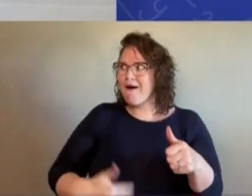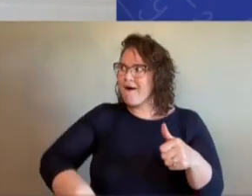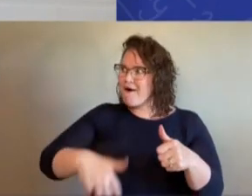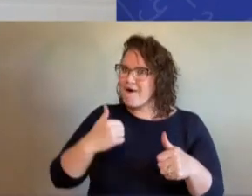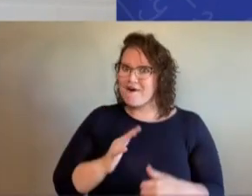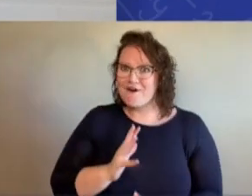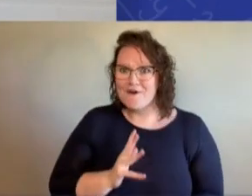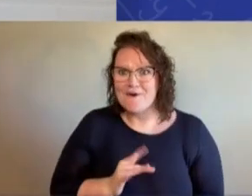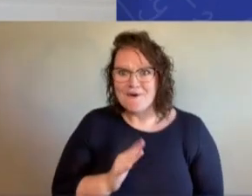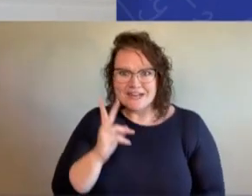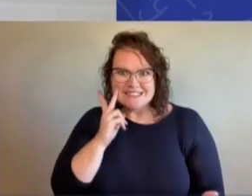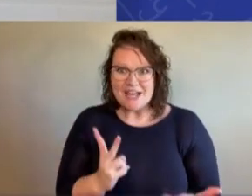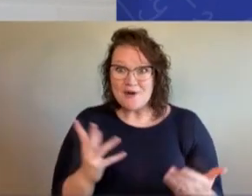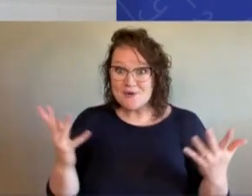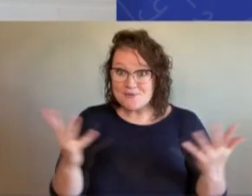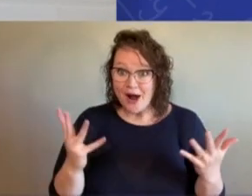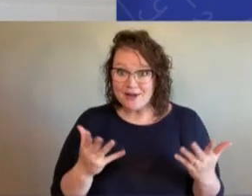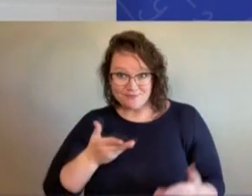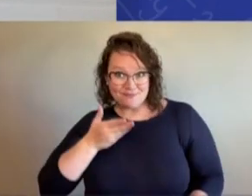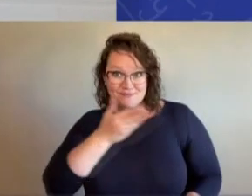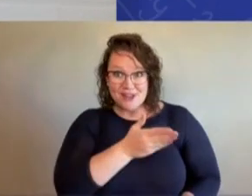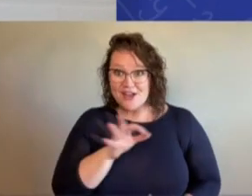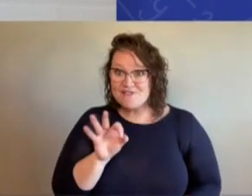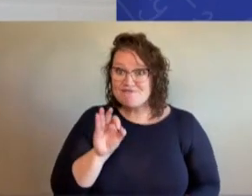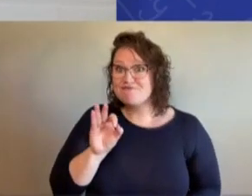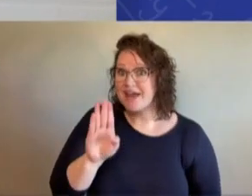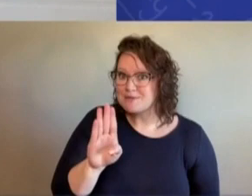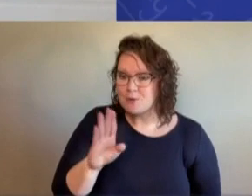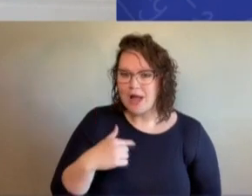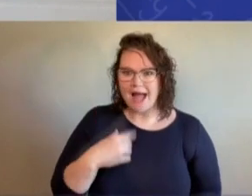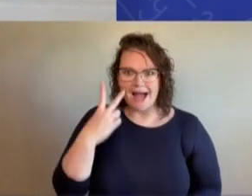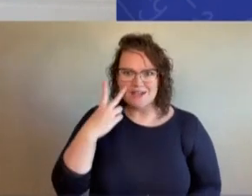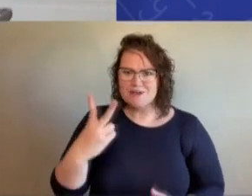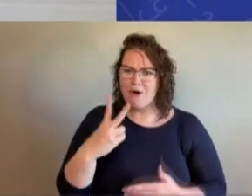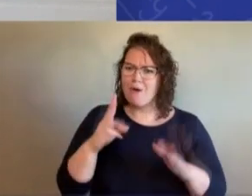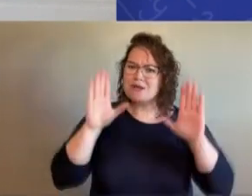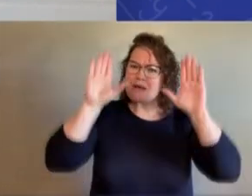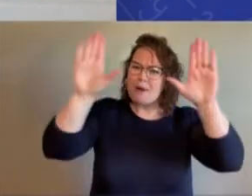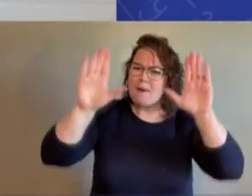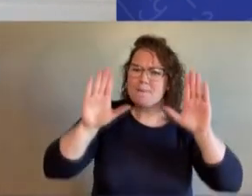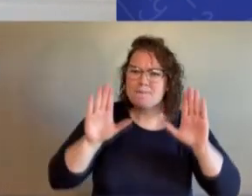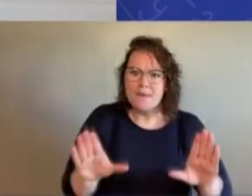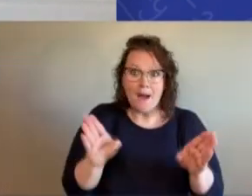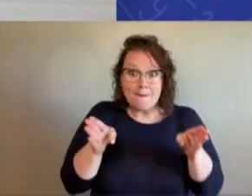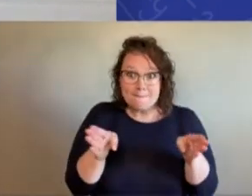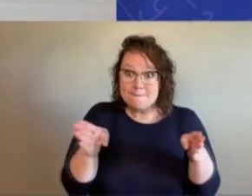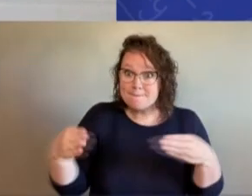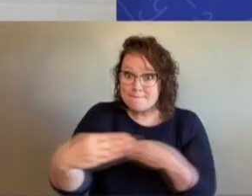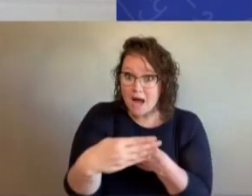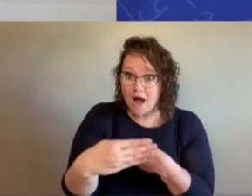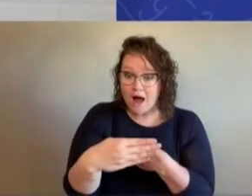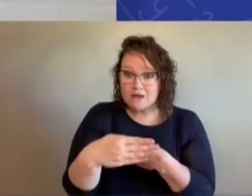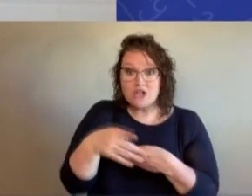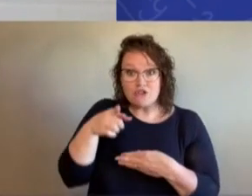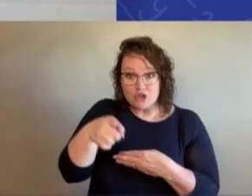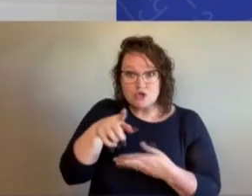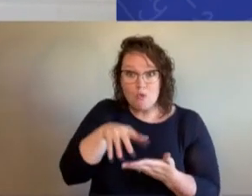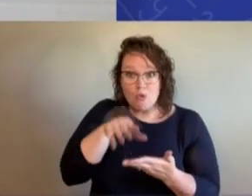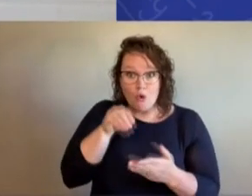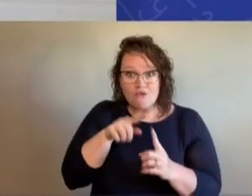Ashley: I was just checking my Facebook to see who has maybe been making some submissions. I am amazed.